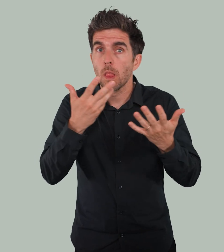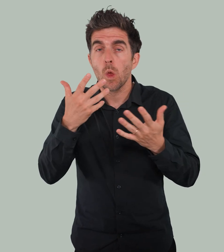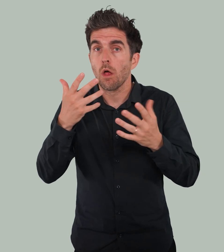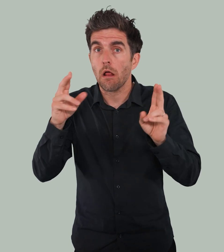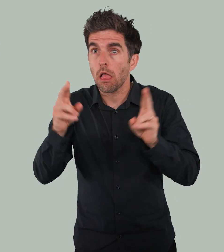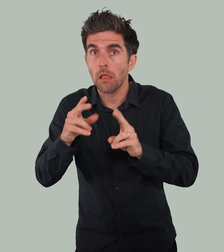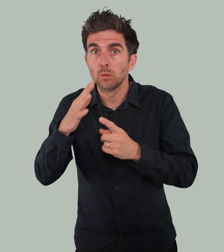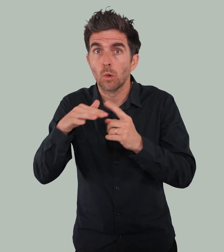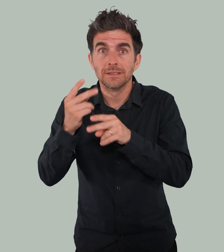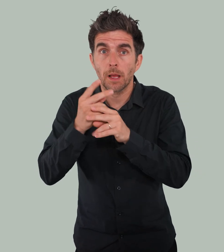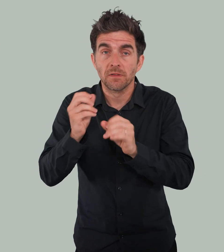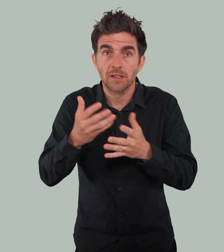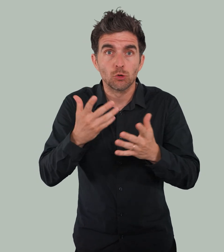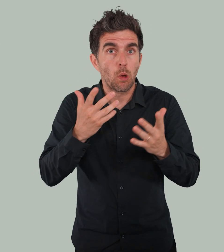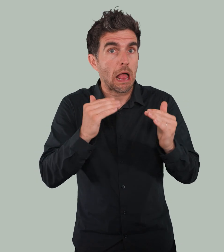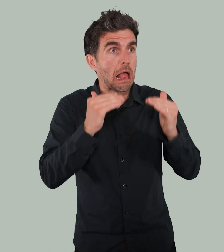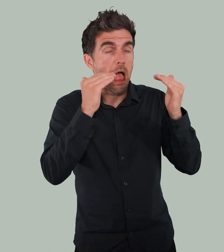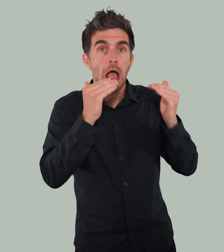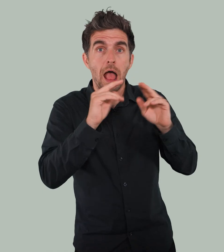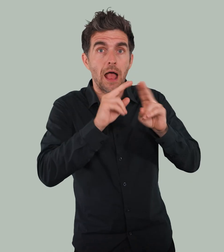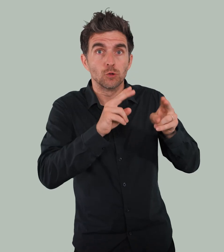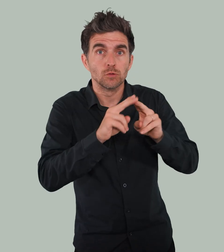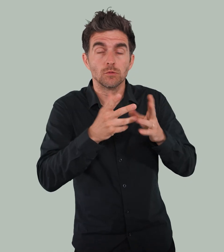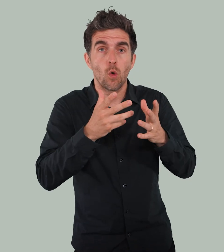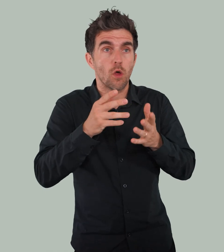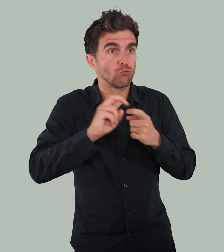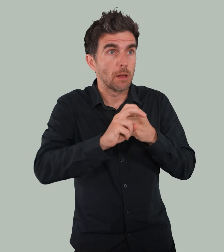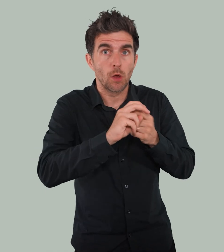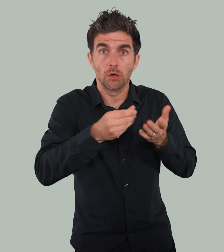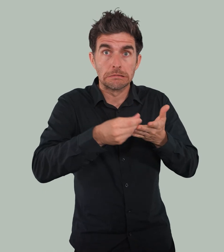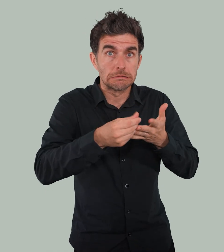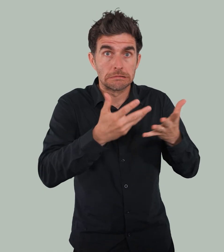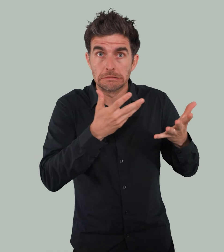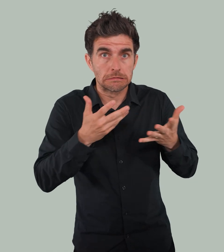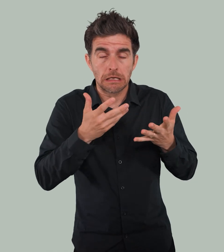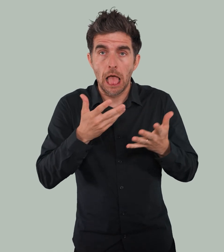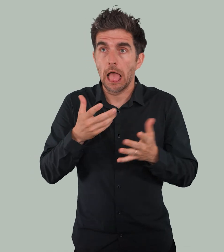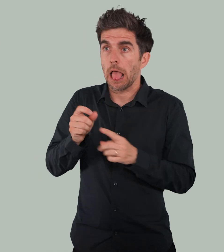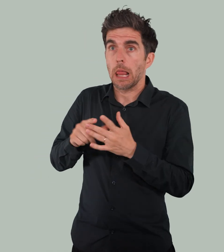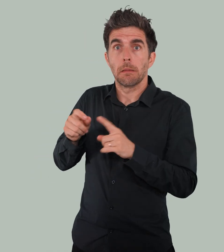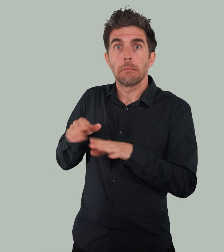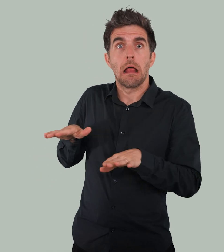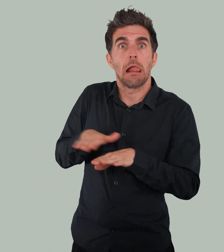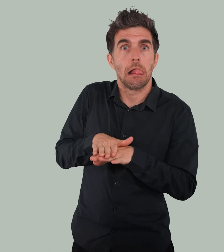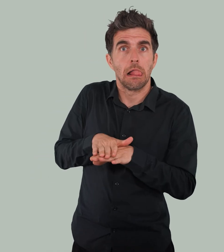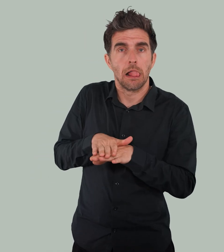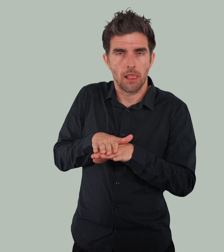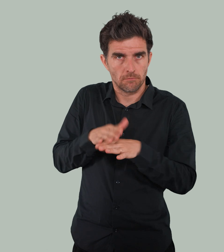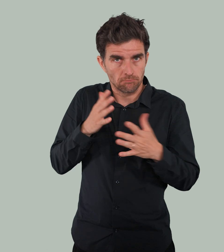reduced social care provision and high housing or transport costs.